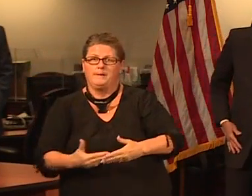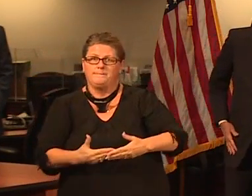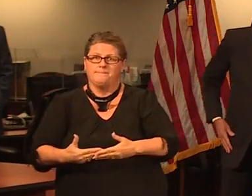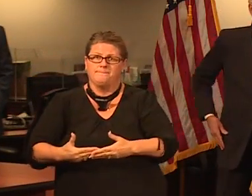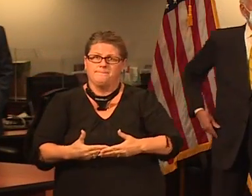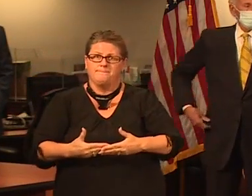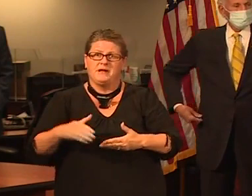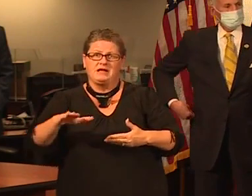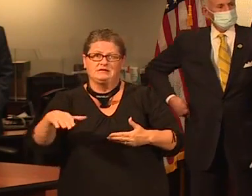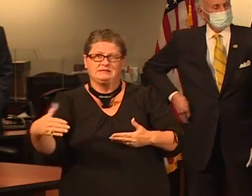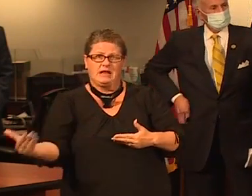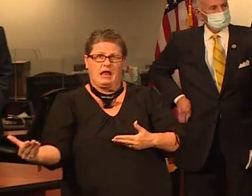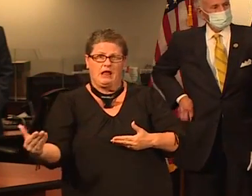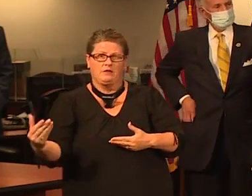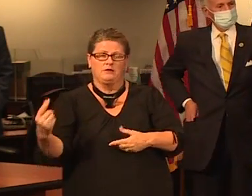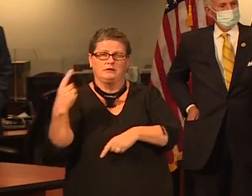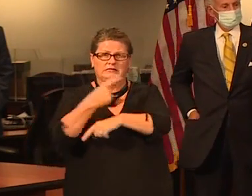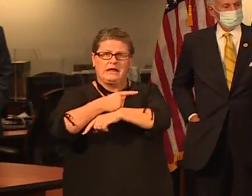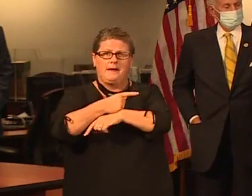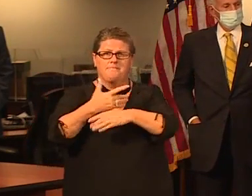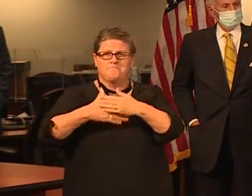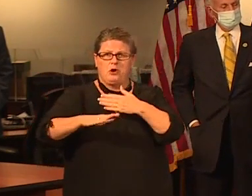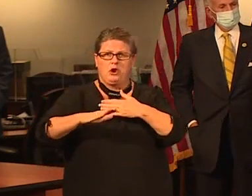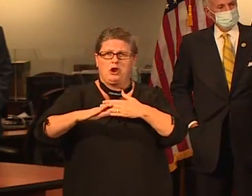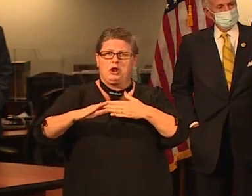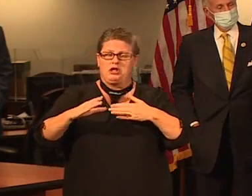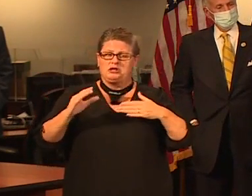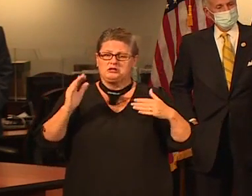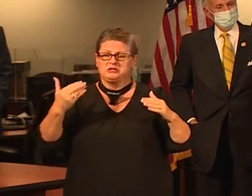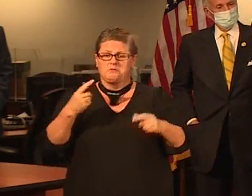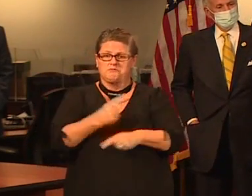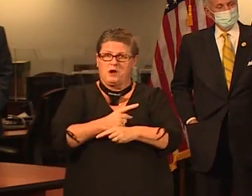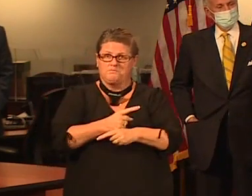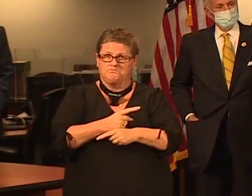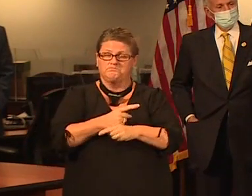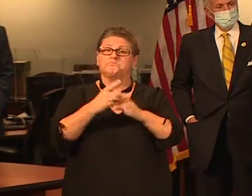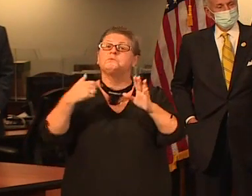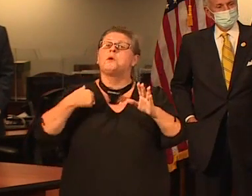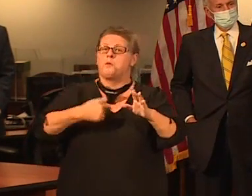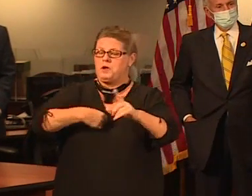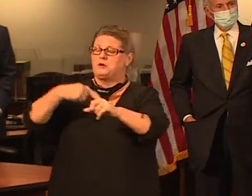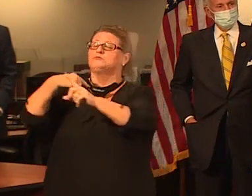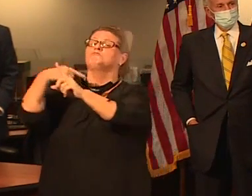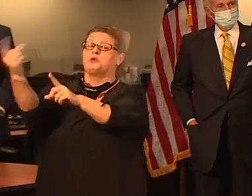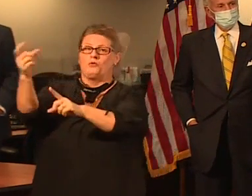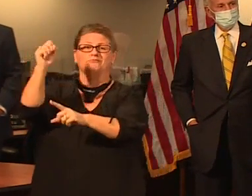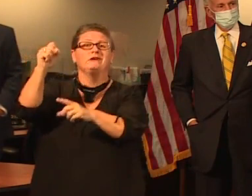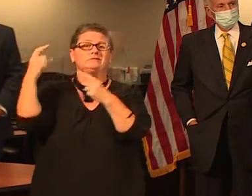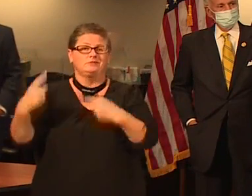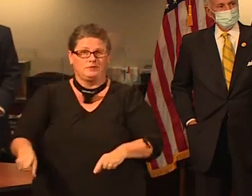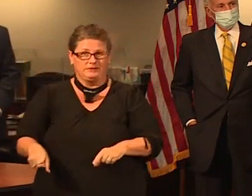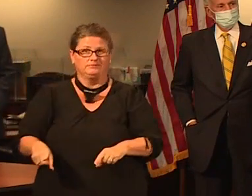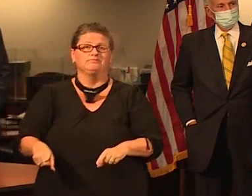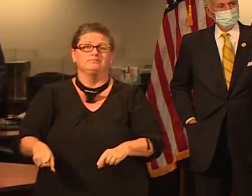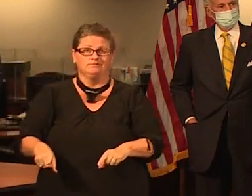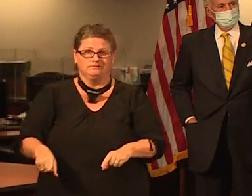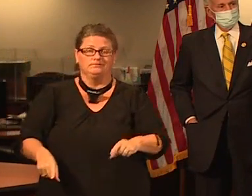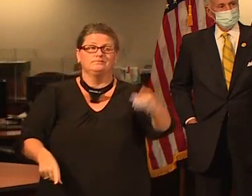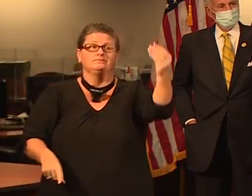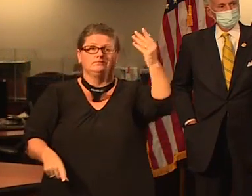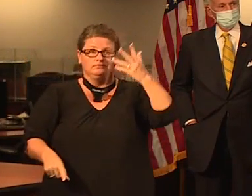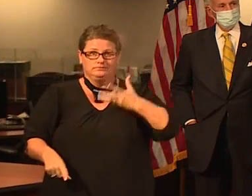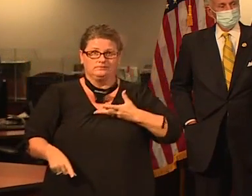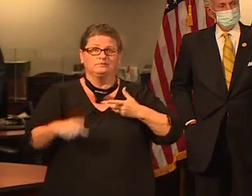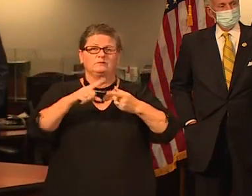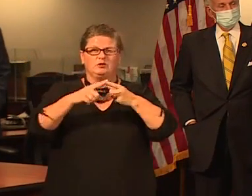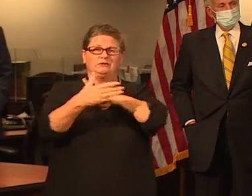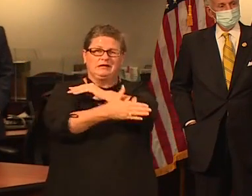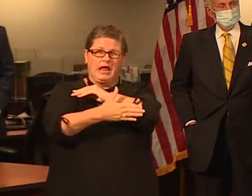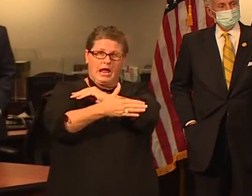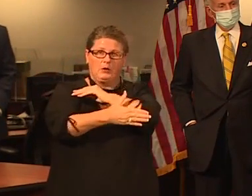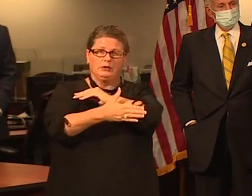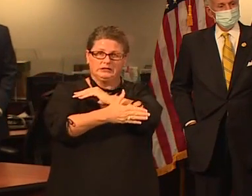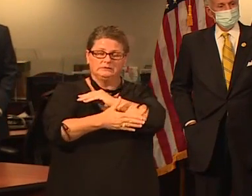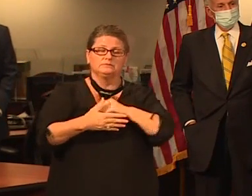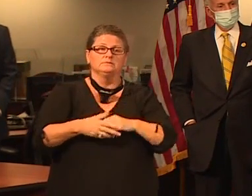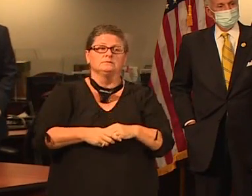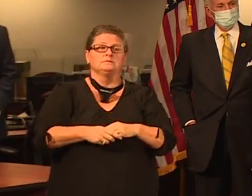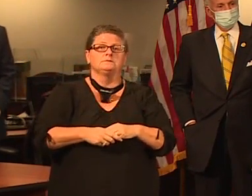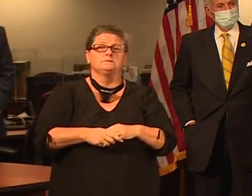IT WAS REPORTED TO US NINLY AS A PEDIATRIC DEATH WITH THE DATE OF BIRTH CORRESPONDING TO THAT AND SO, SO THAT IS WHAT WE REPORT OUT THAT INFORMATION